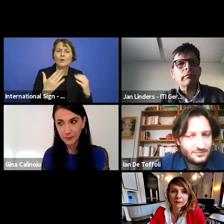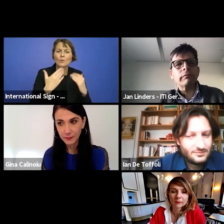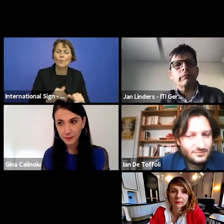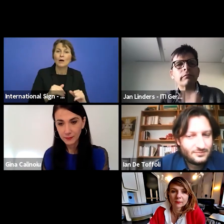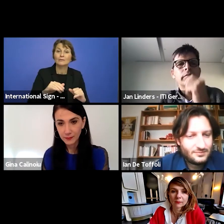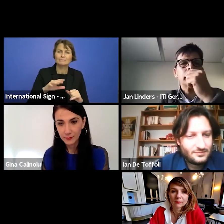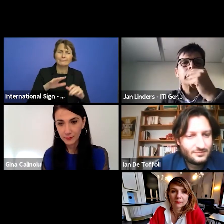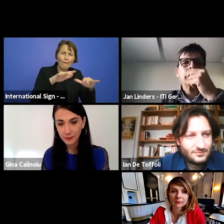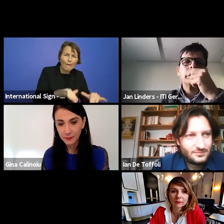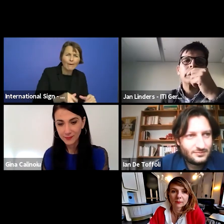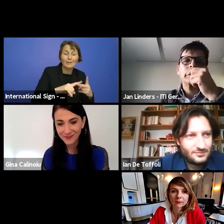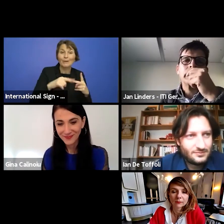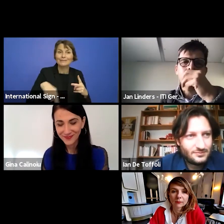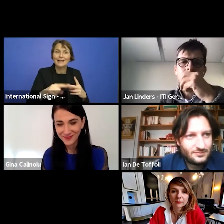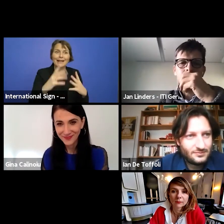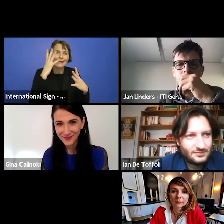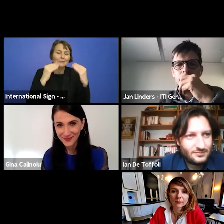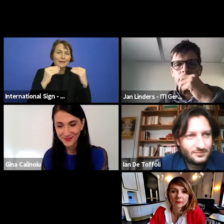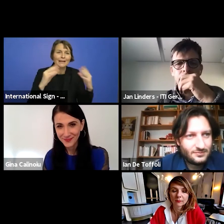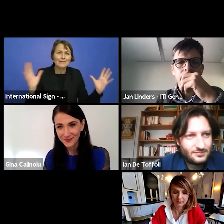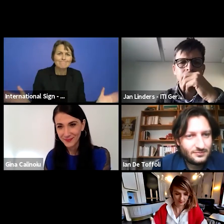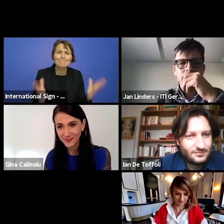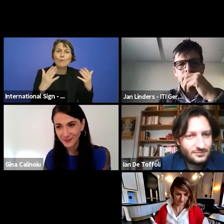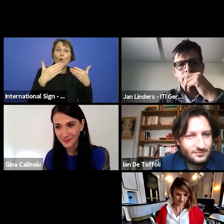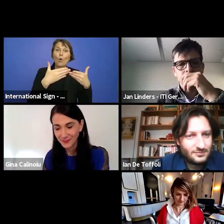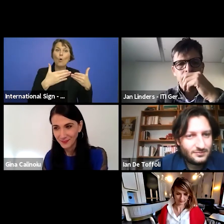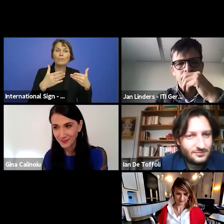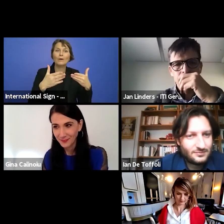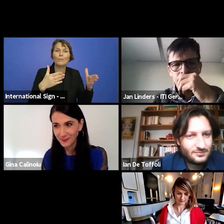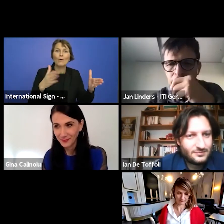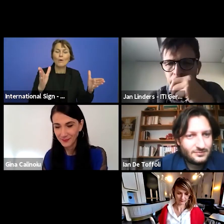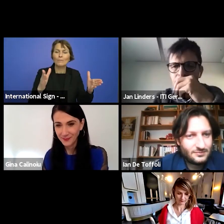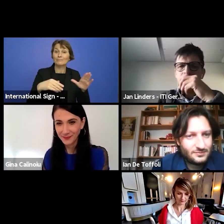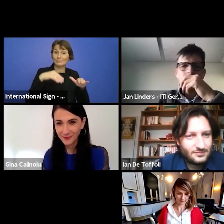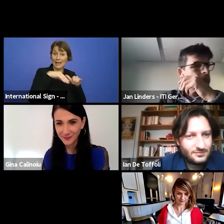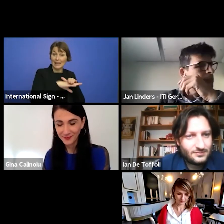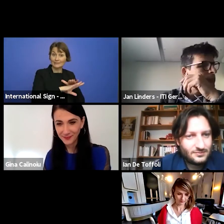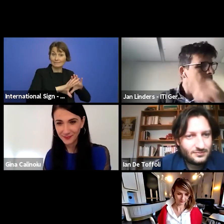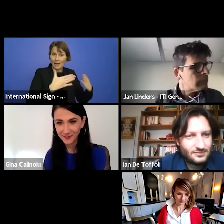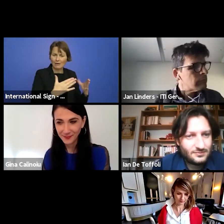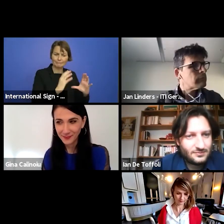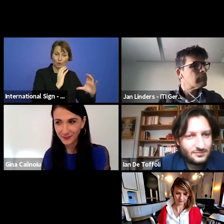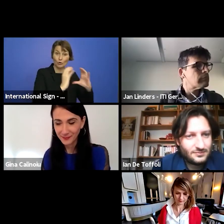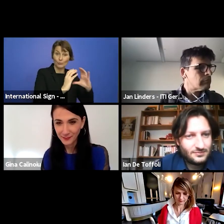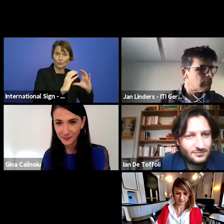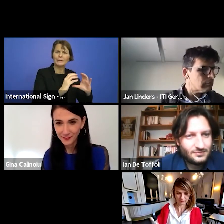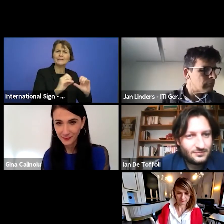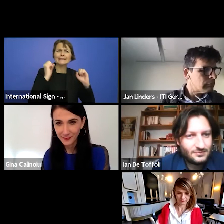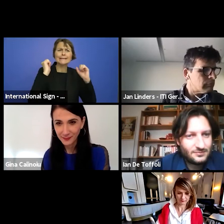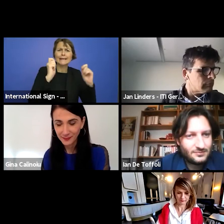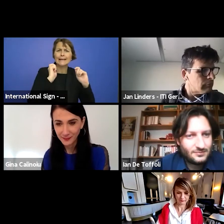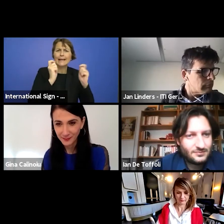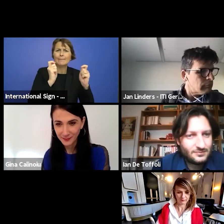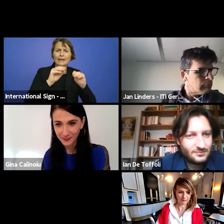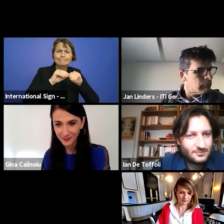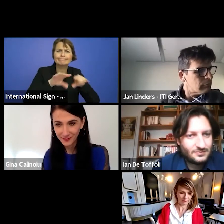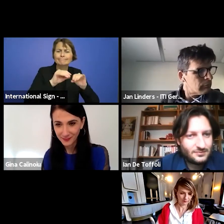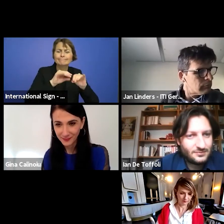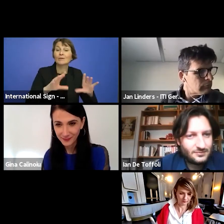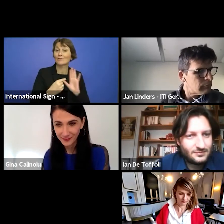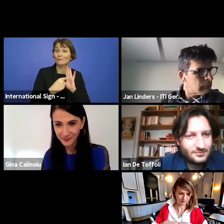and foster openness and accessibility through communication campaigns such as a European theatre